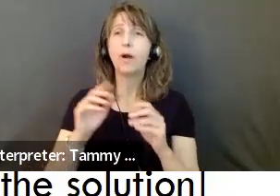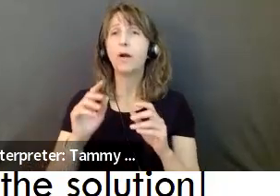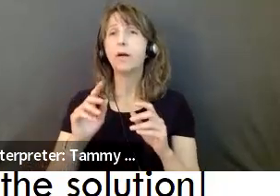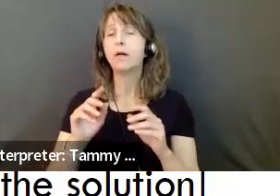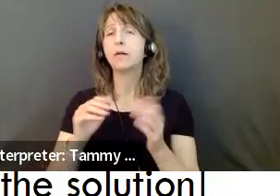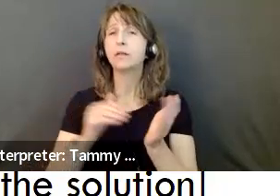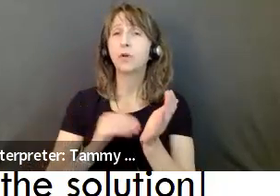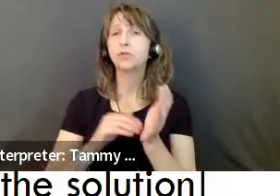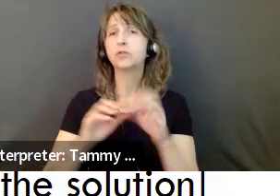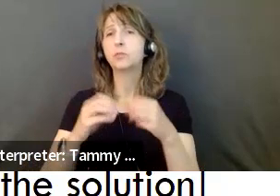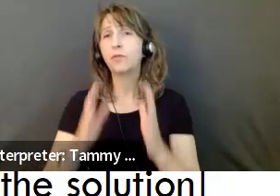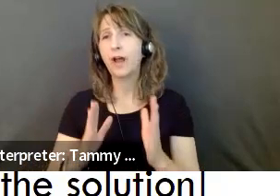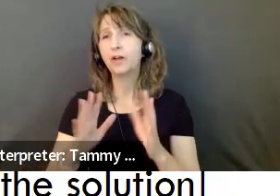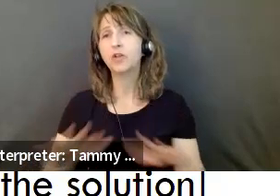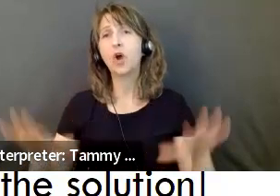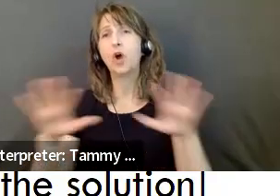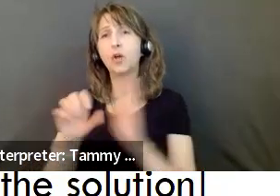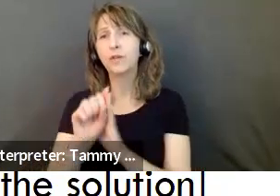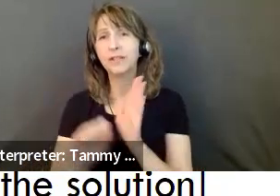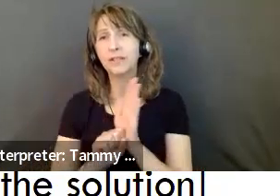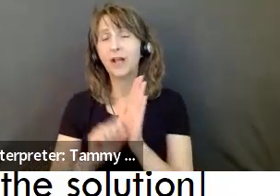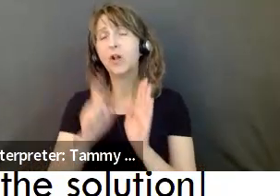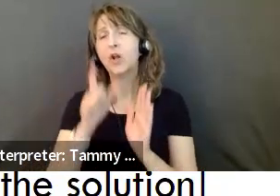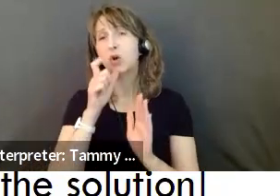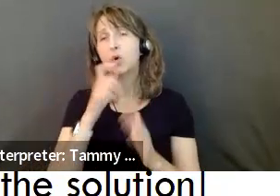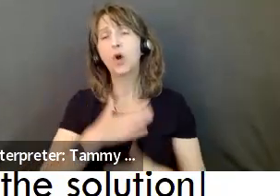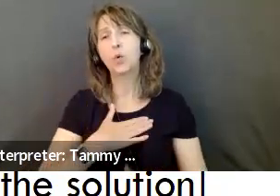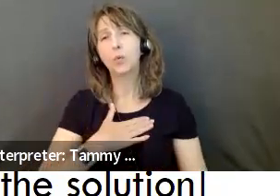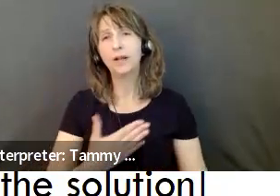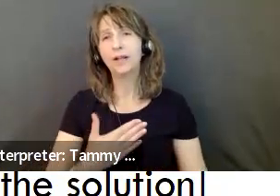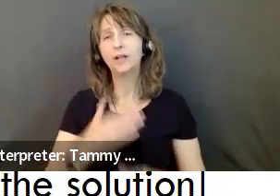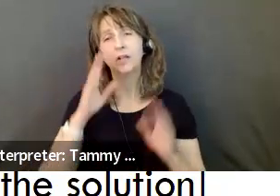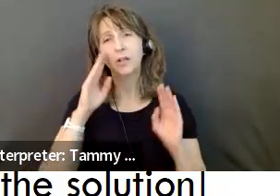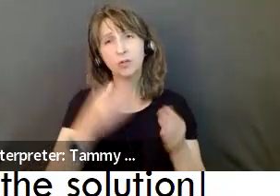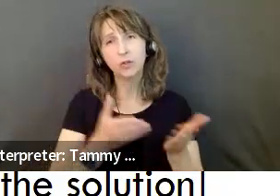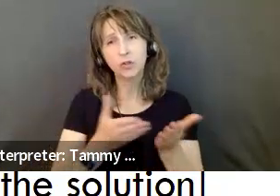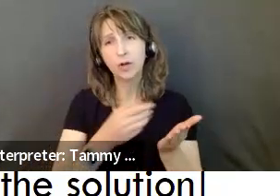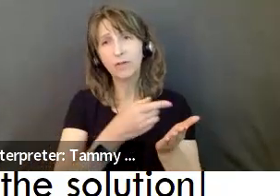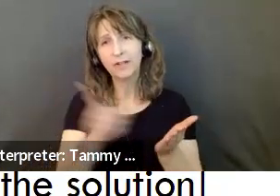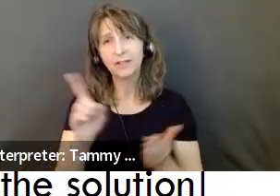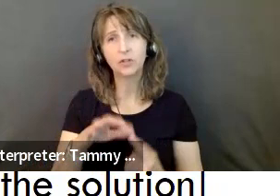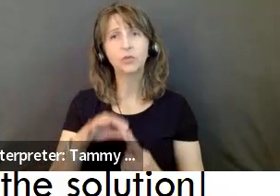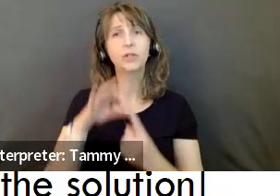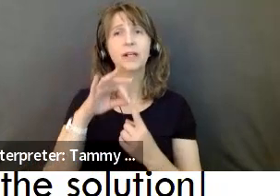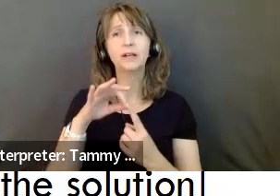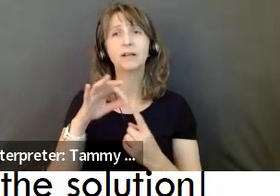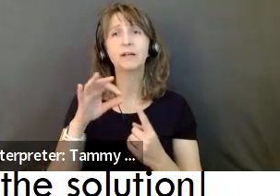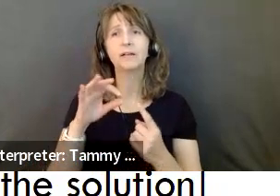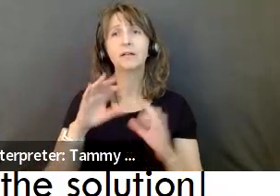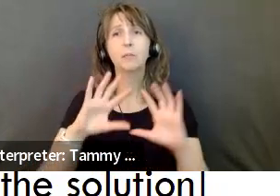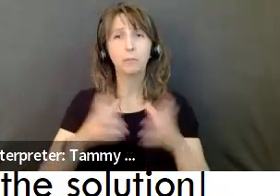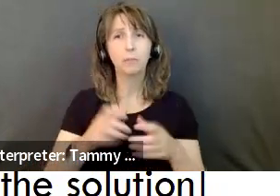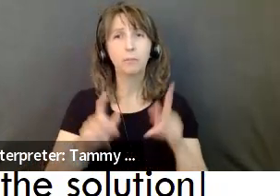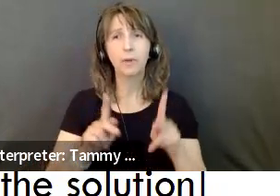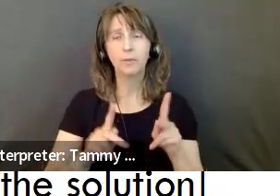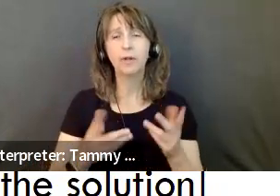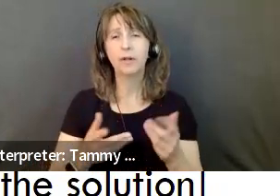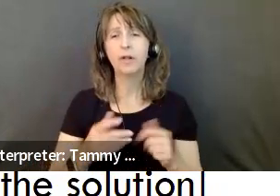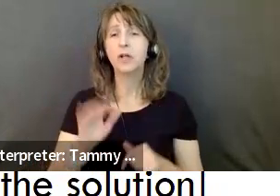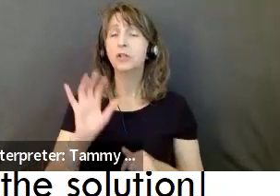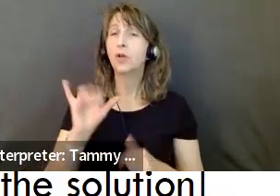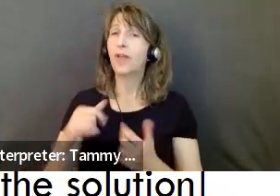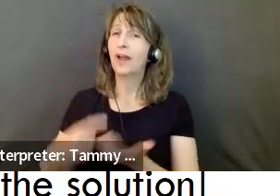So as I said this the while the conversation started with the need for a specialized place for individuals to go and receive.